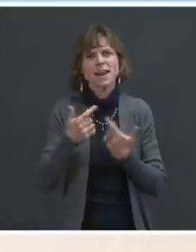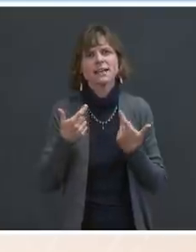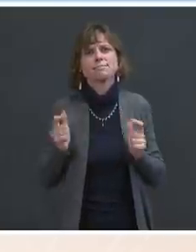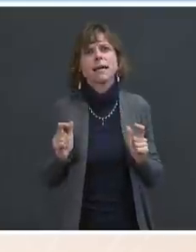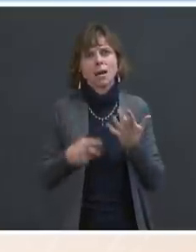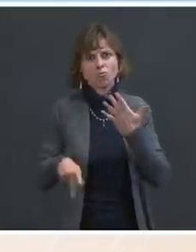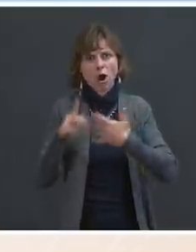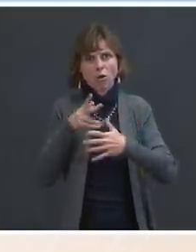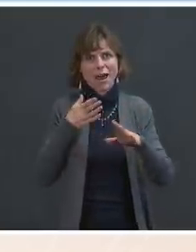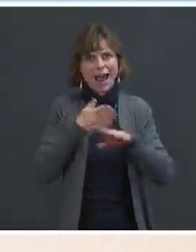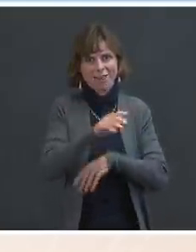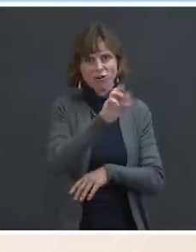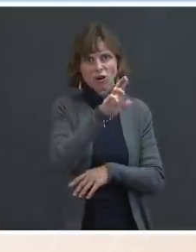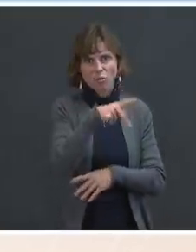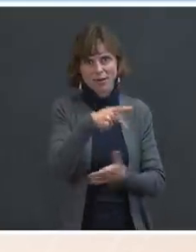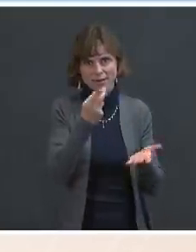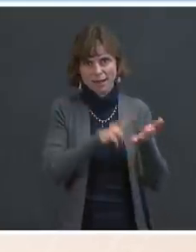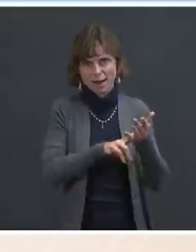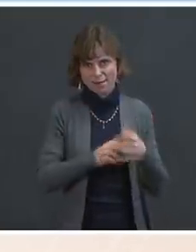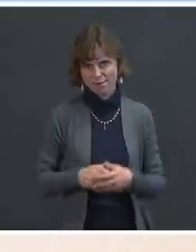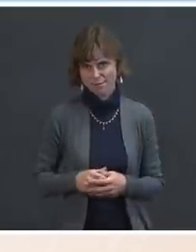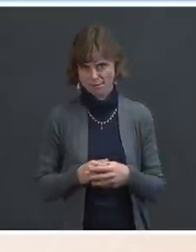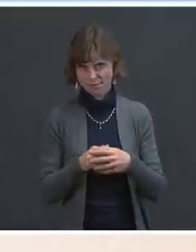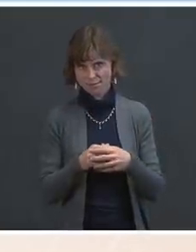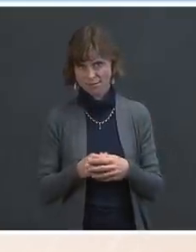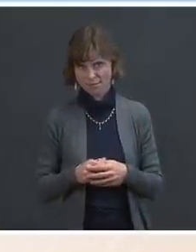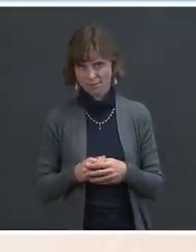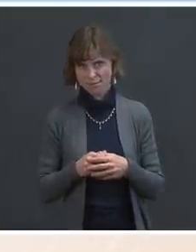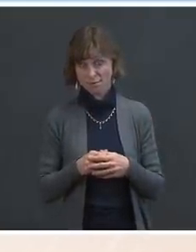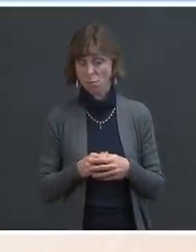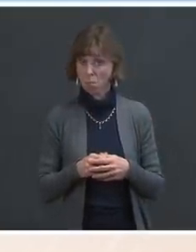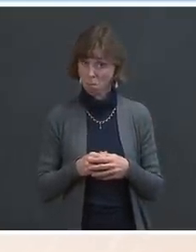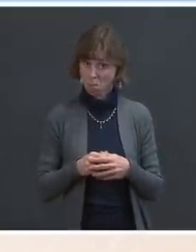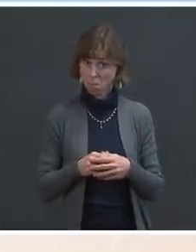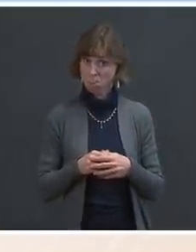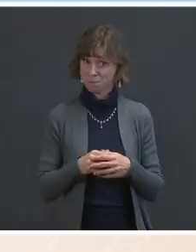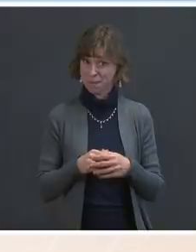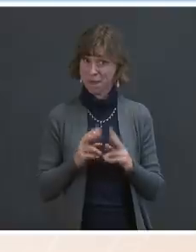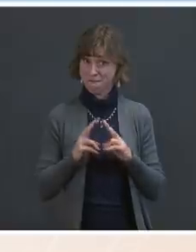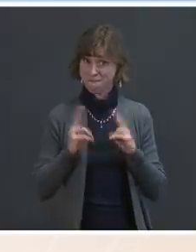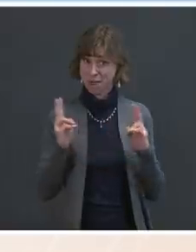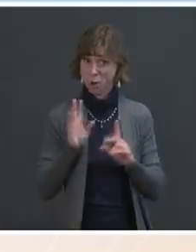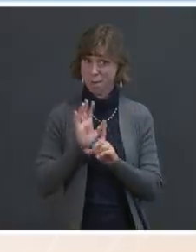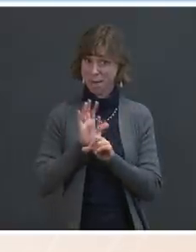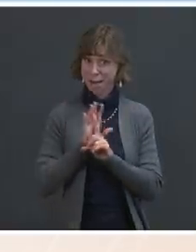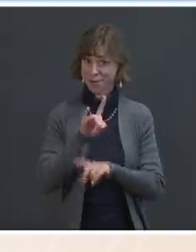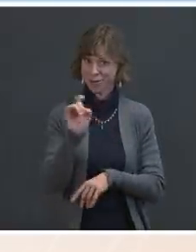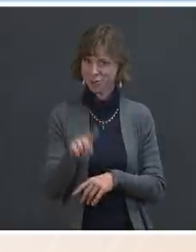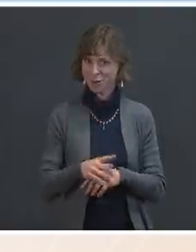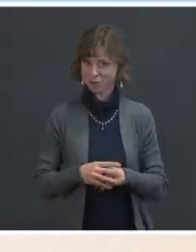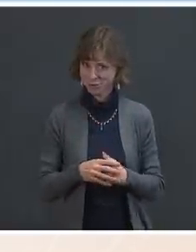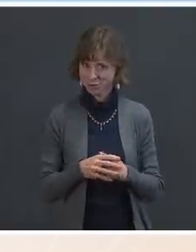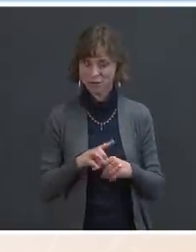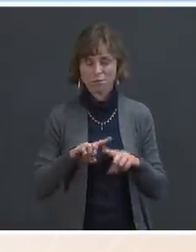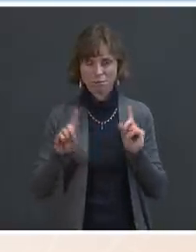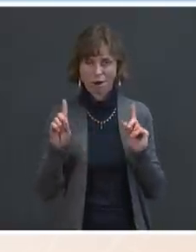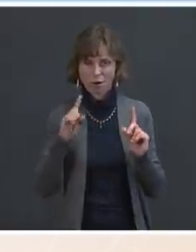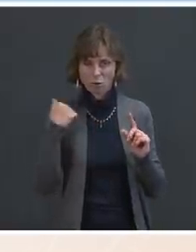that you're hoping to sign -- the President is hoping to sign on Friday? Ms. Psaki: It's a very popular question, understandably, but our focus is on getting